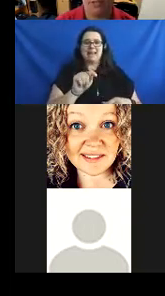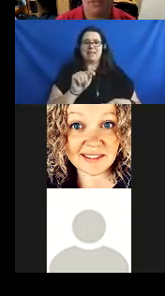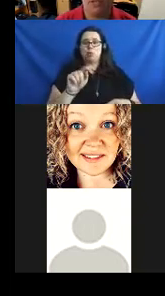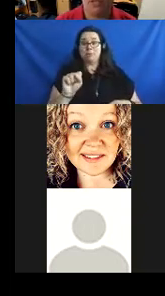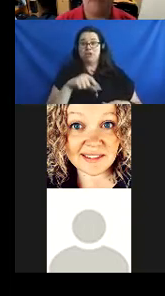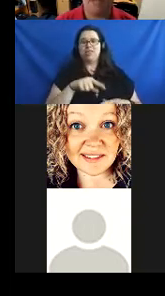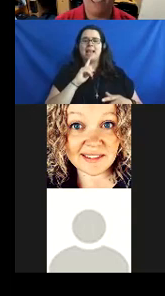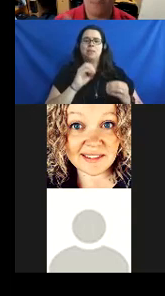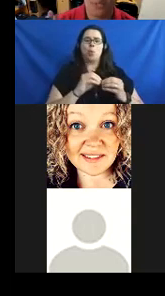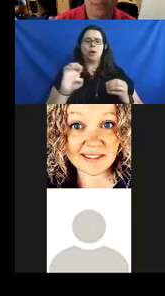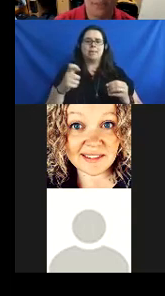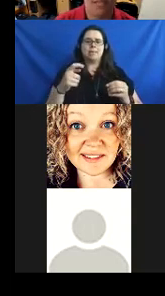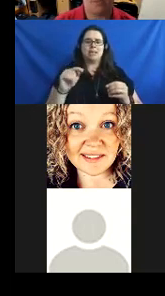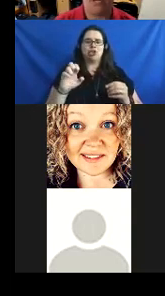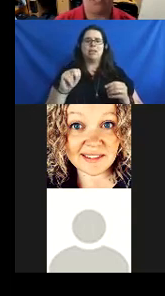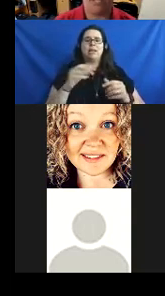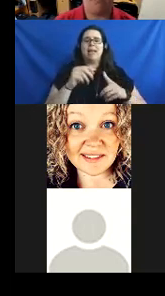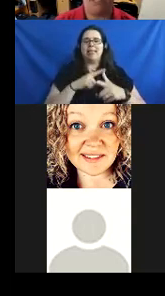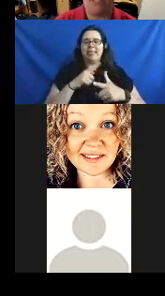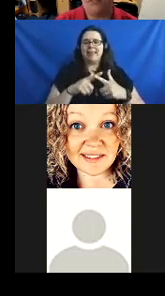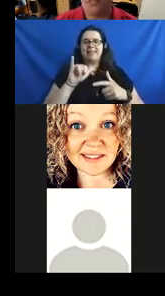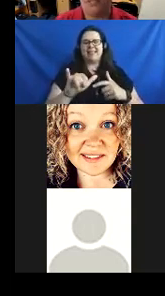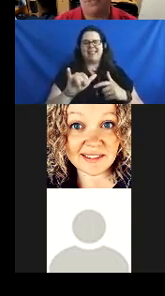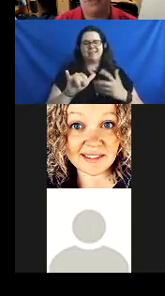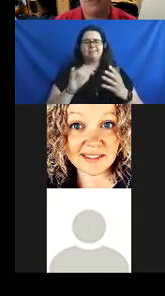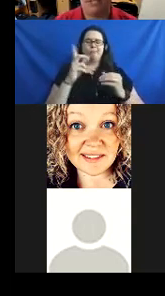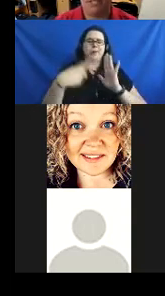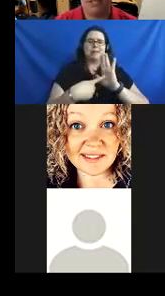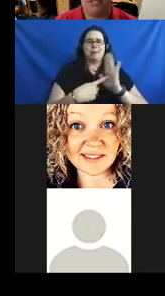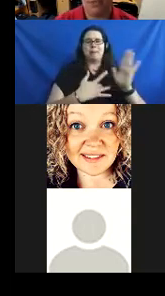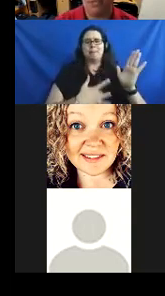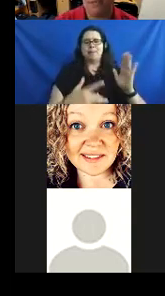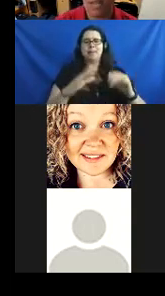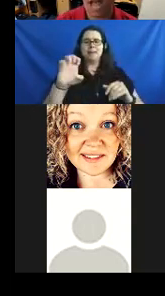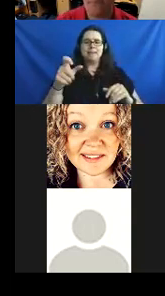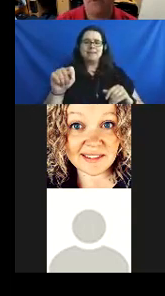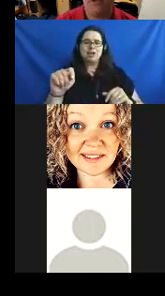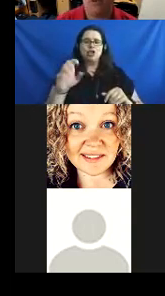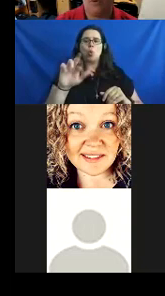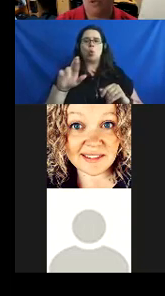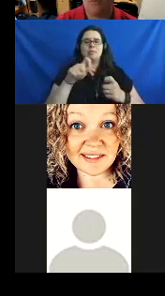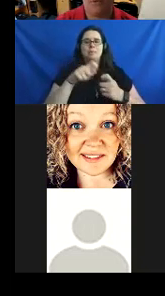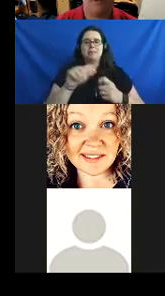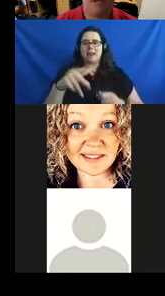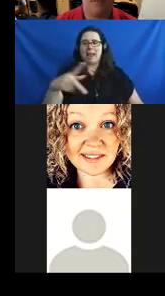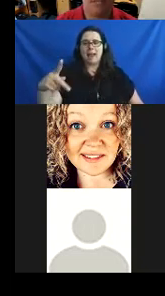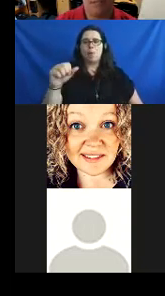I AM ONLY GIVING THAT AS ONE EXAMPLE. IT'S AN EXTENSION OR SPECIFIC APP OR SOFTWARE THAT IS STAND